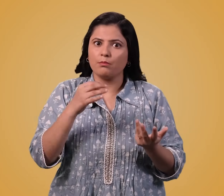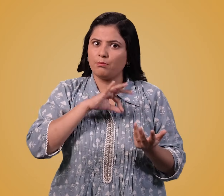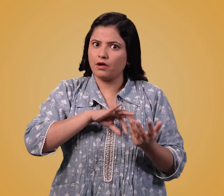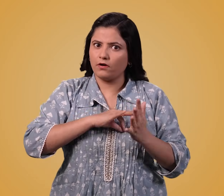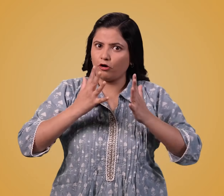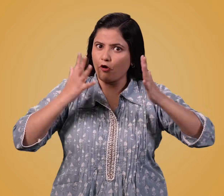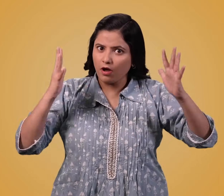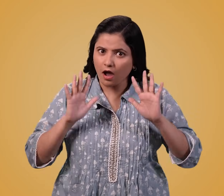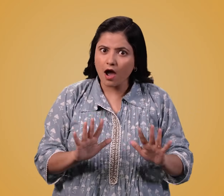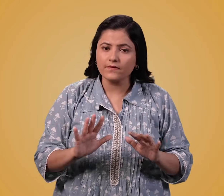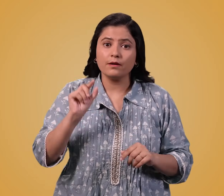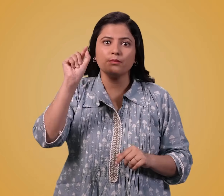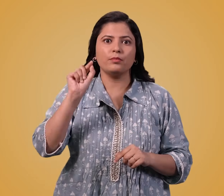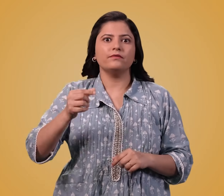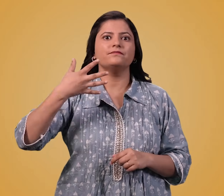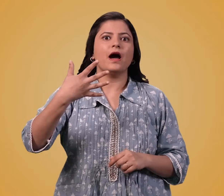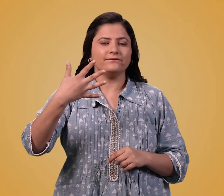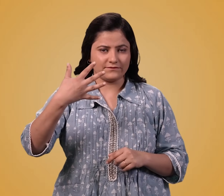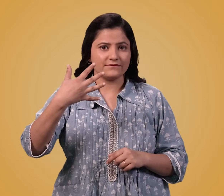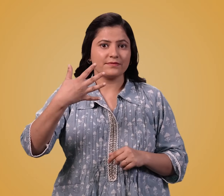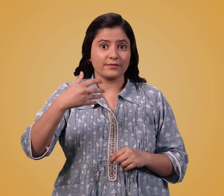There are 5 benefits of it.